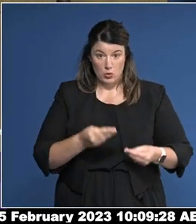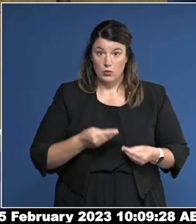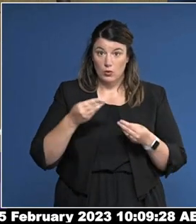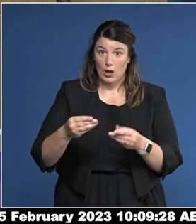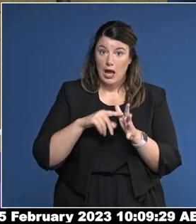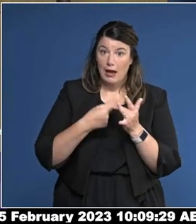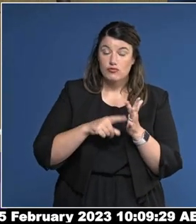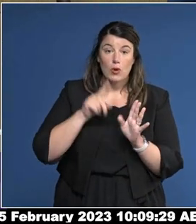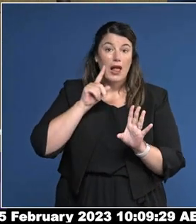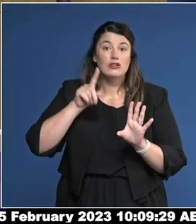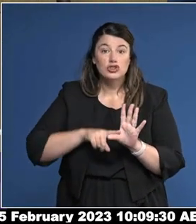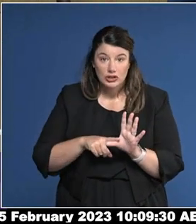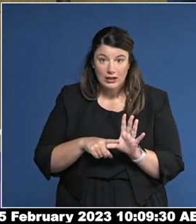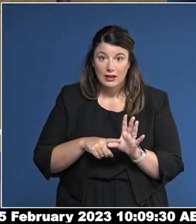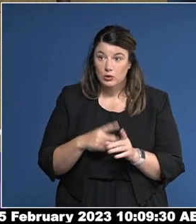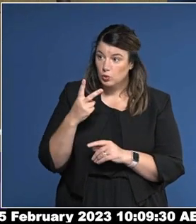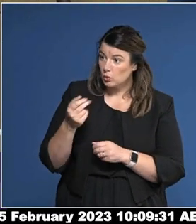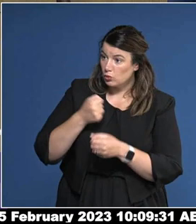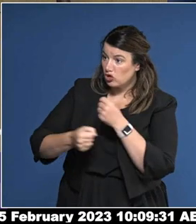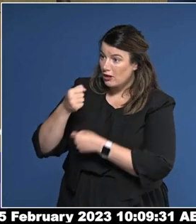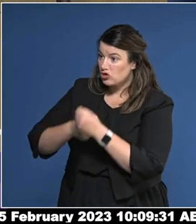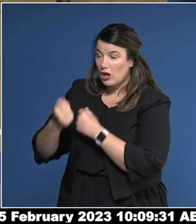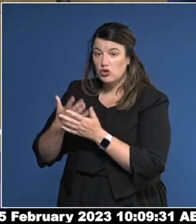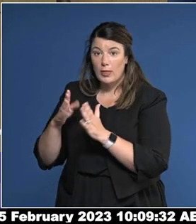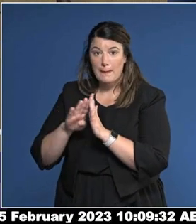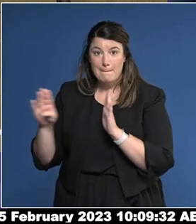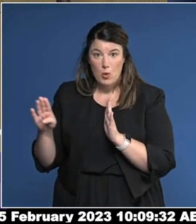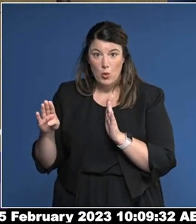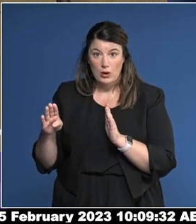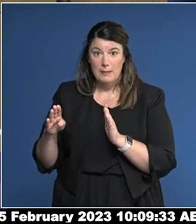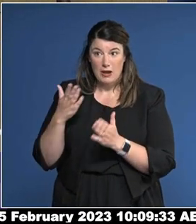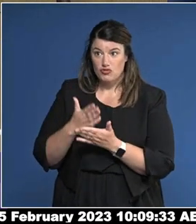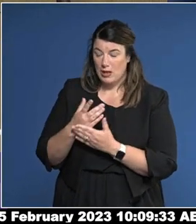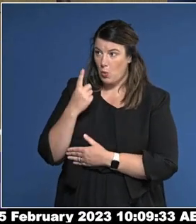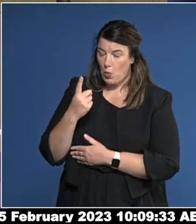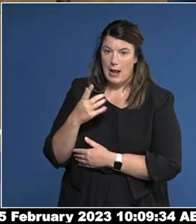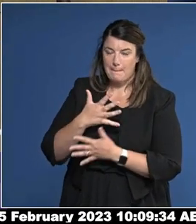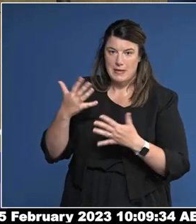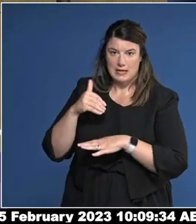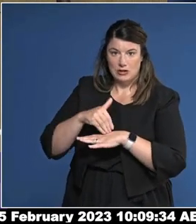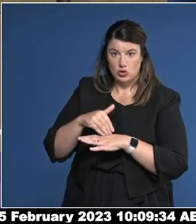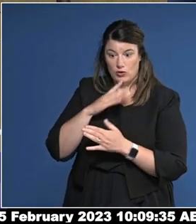the board has not rectified a glaring defect identified in the report, namely, no person